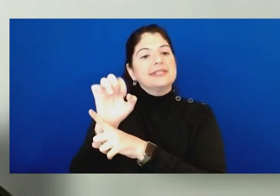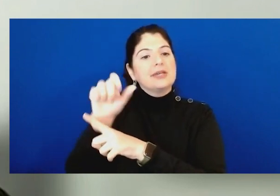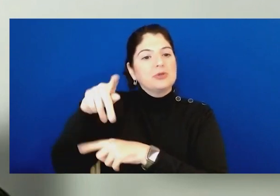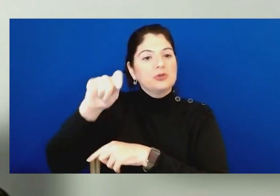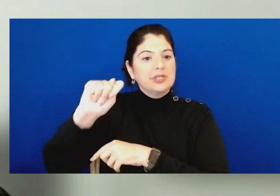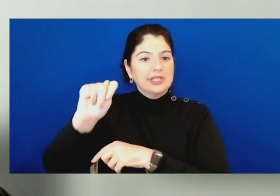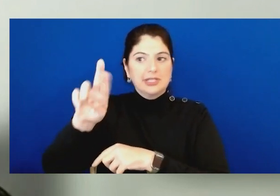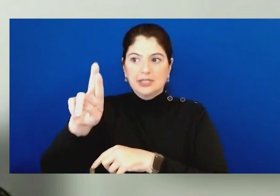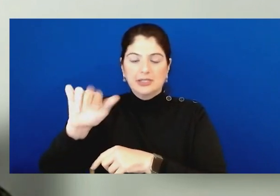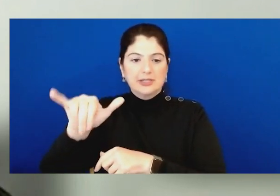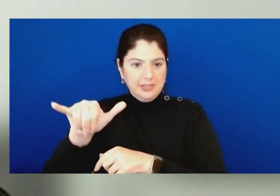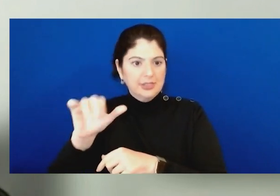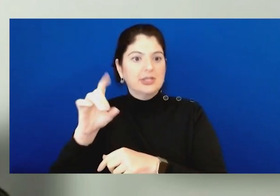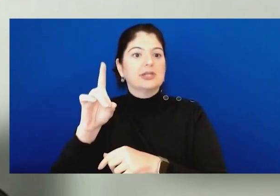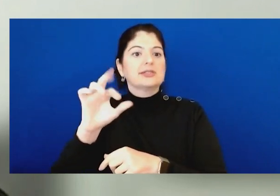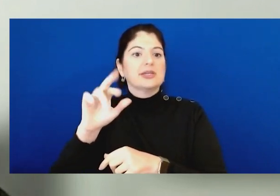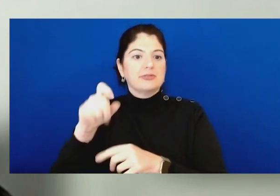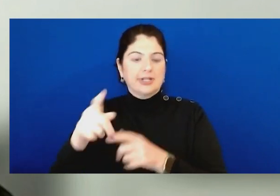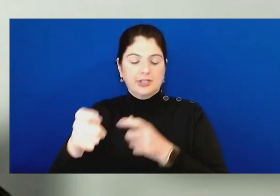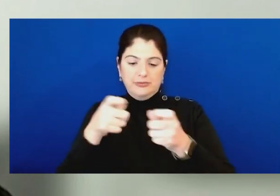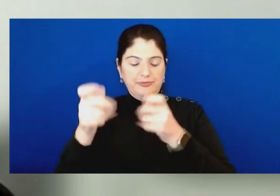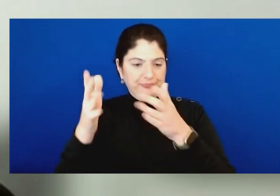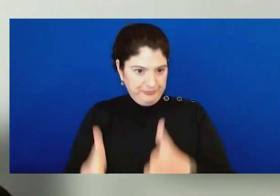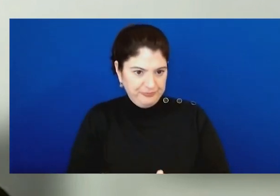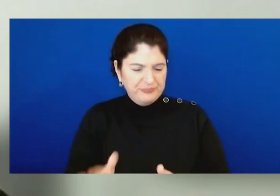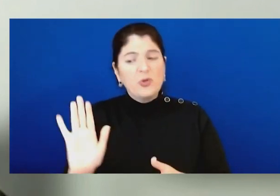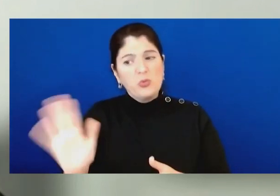also share with you some additional information. At this moment,